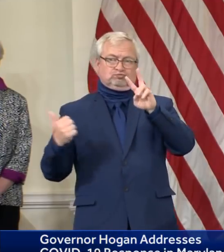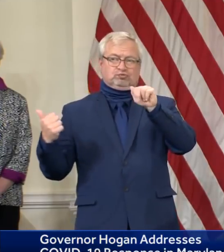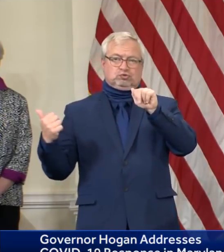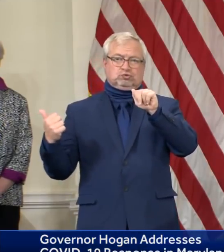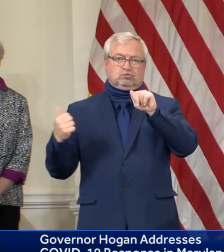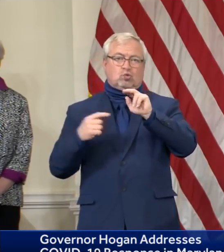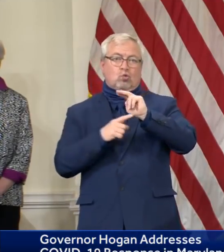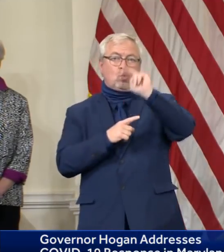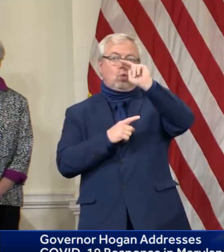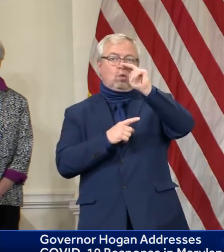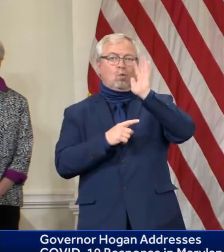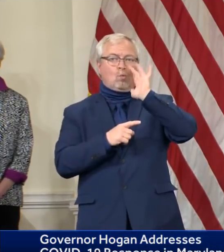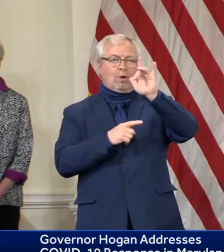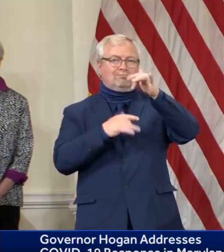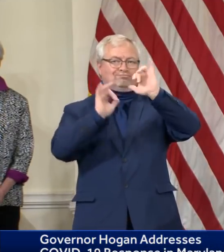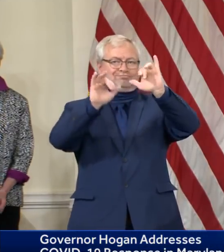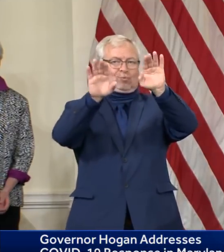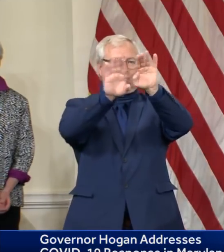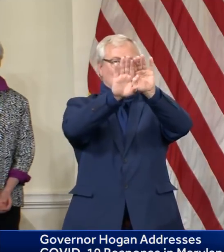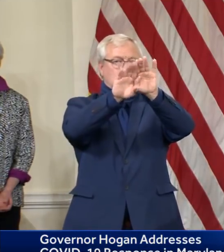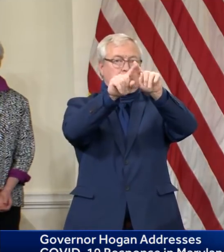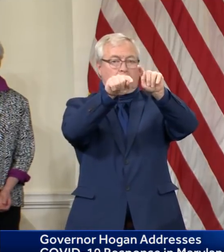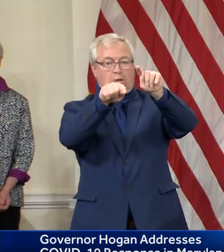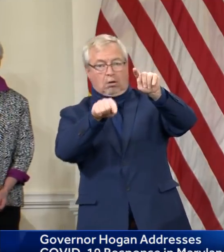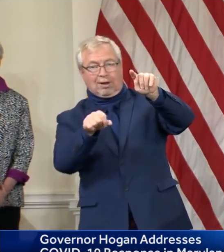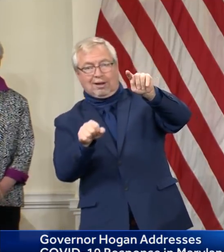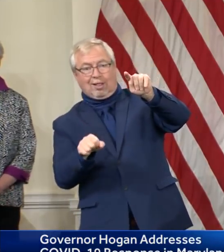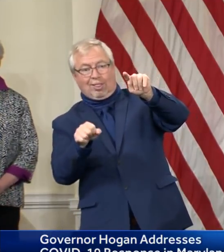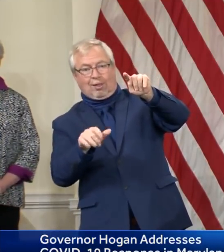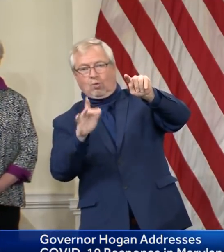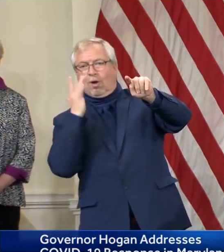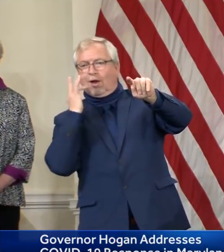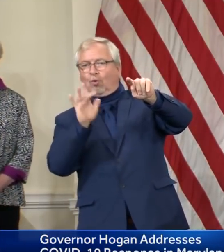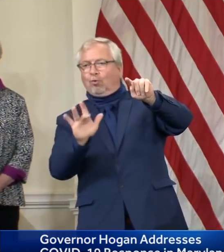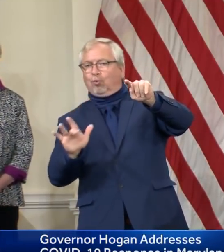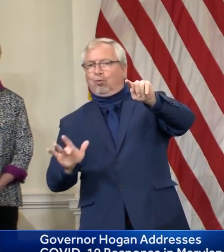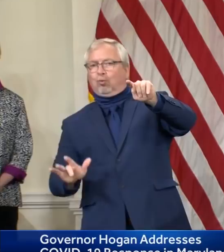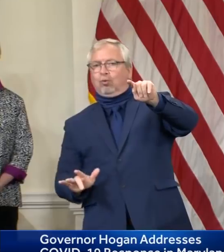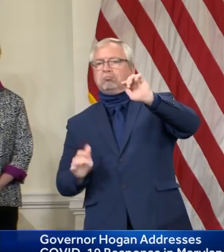NORTHERN VIRGINIA WILL REMAIN CLOSED.